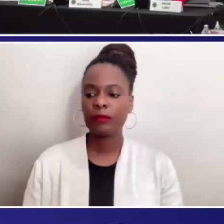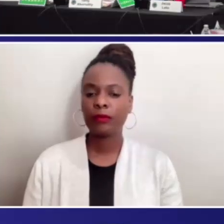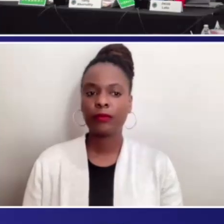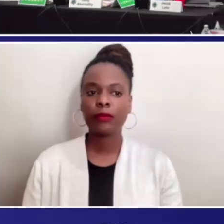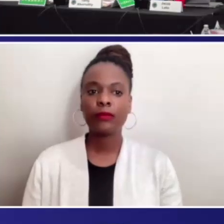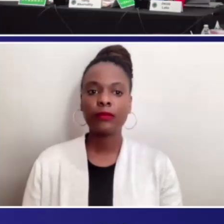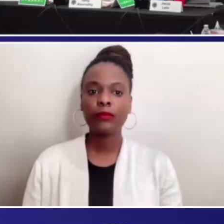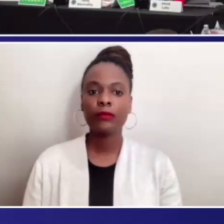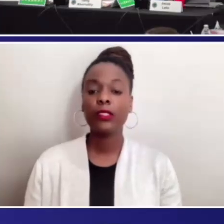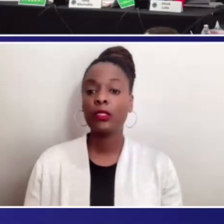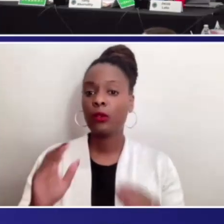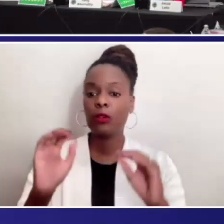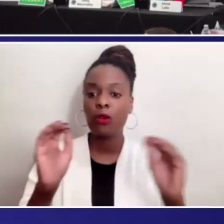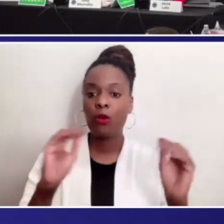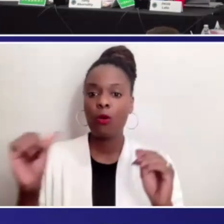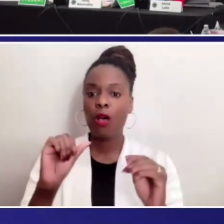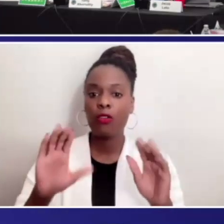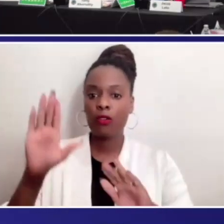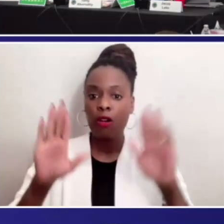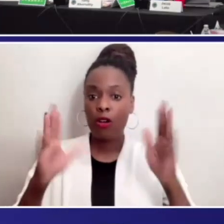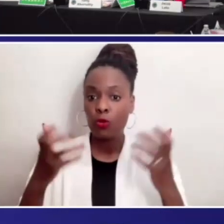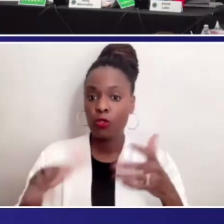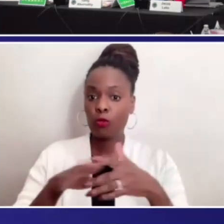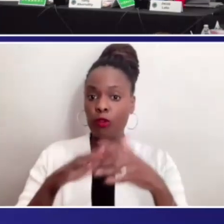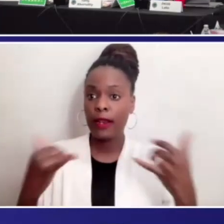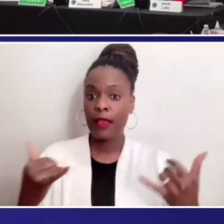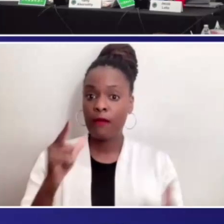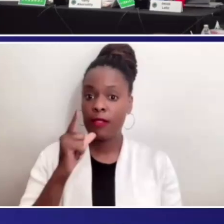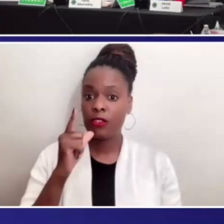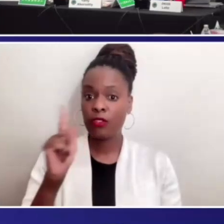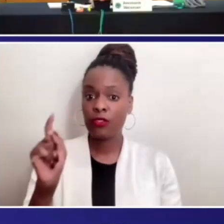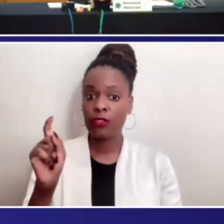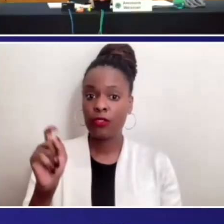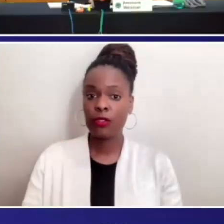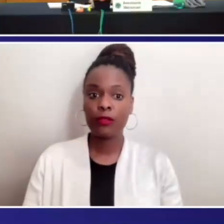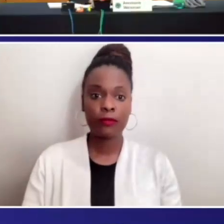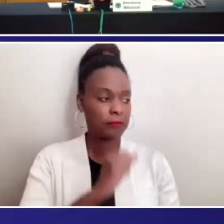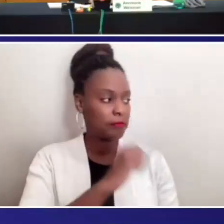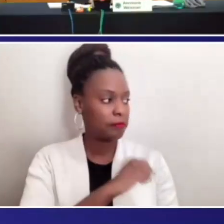So I see no other cards. Would you like to break now for lunch? Yes, ma'am. Return at 1:00?